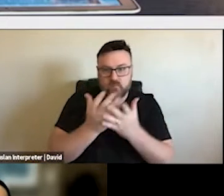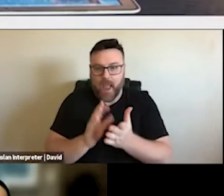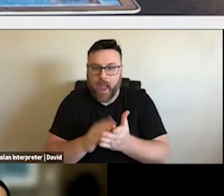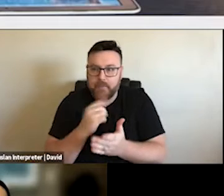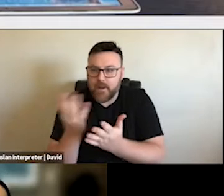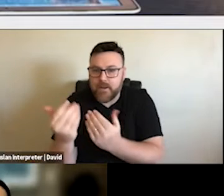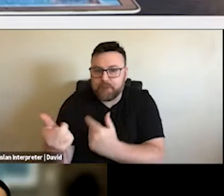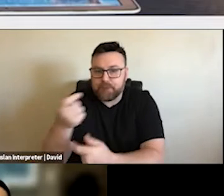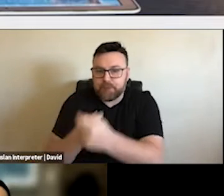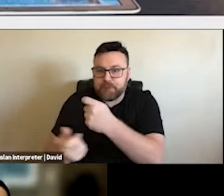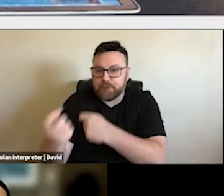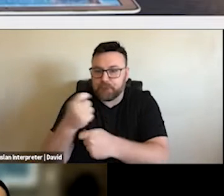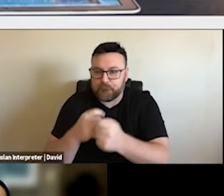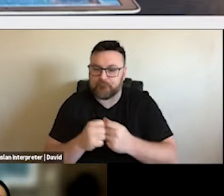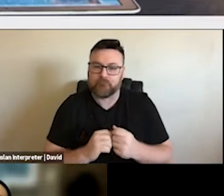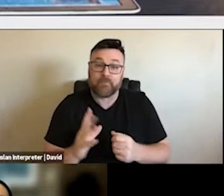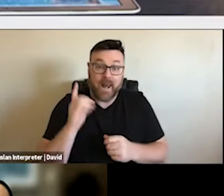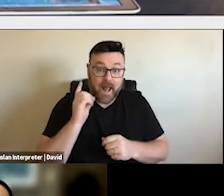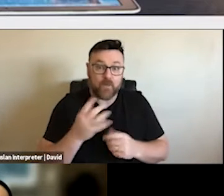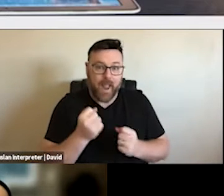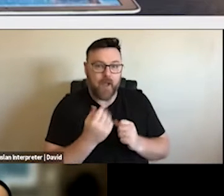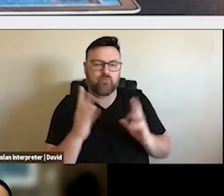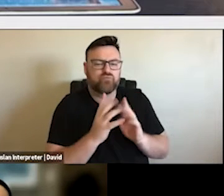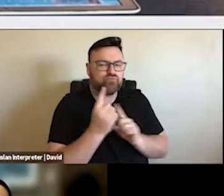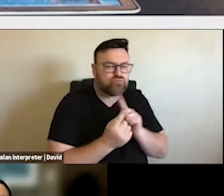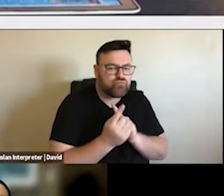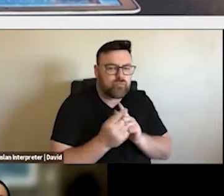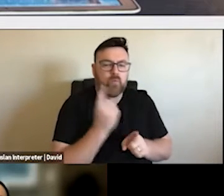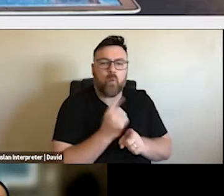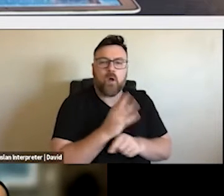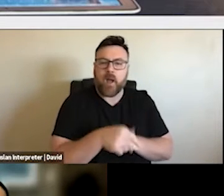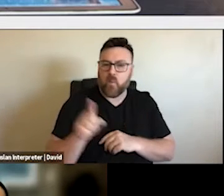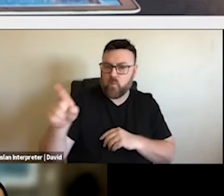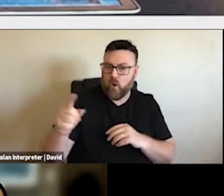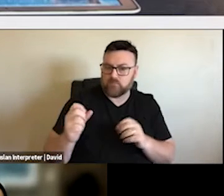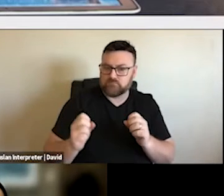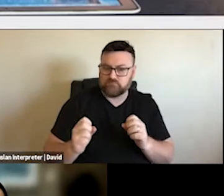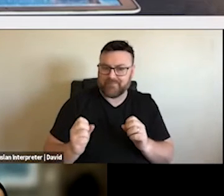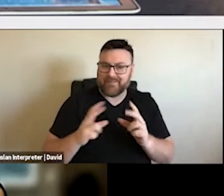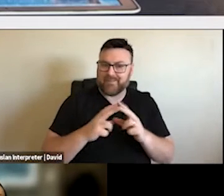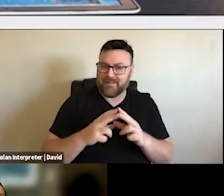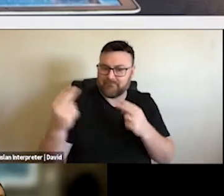We had a pre-meeting last week where we looked at some of what they are doing at Sydney dance company and some stats.